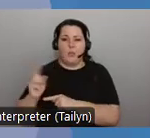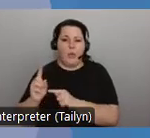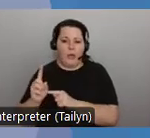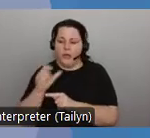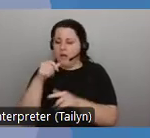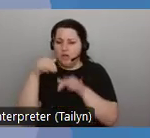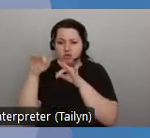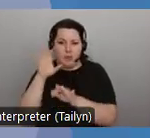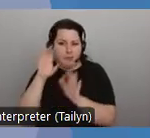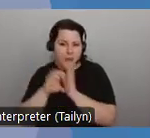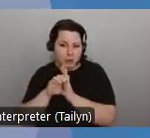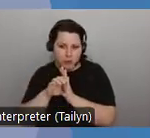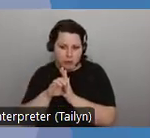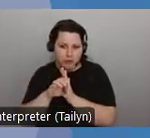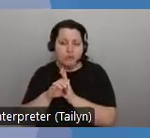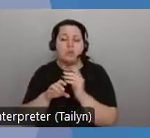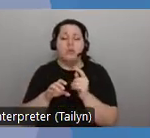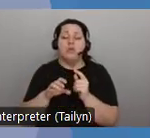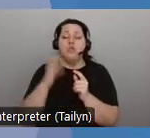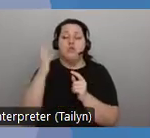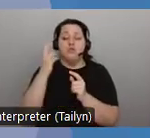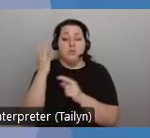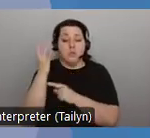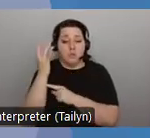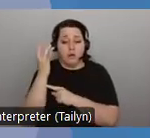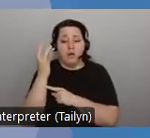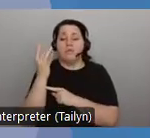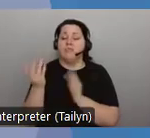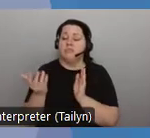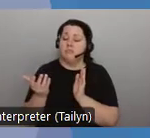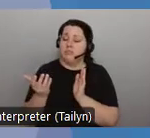we really want to make sure we are giving them the very pertinent information. One caveat to all of this